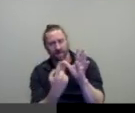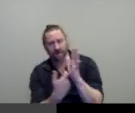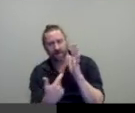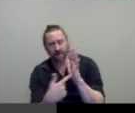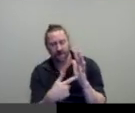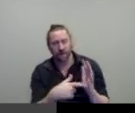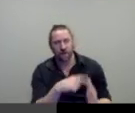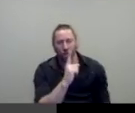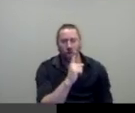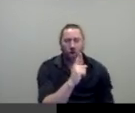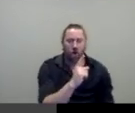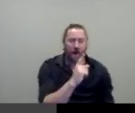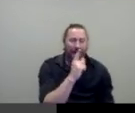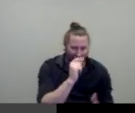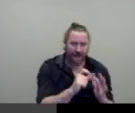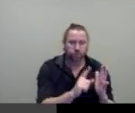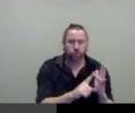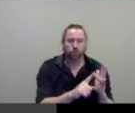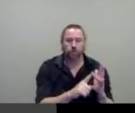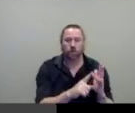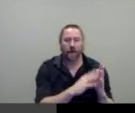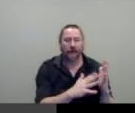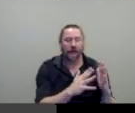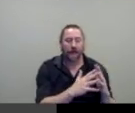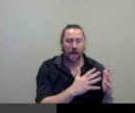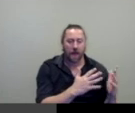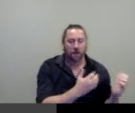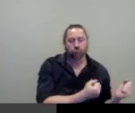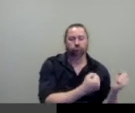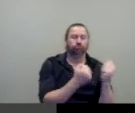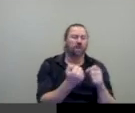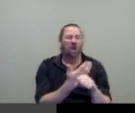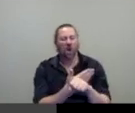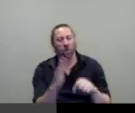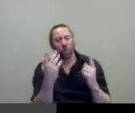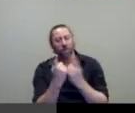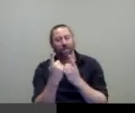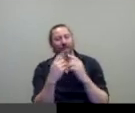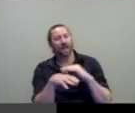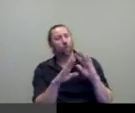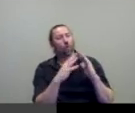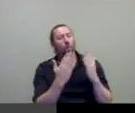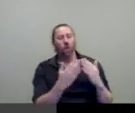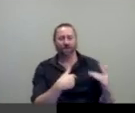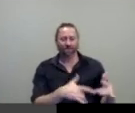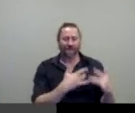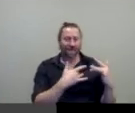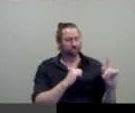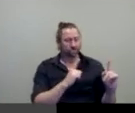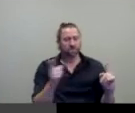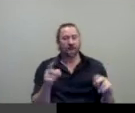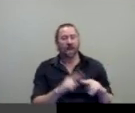can do how it brings things into the world and makes us feel but Farren is flipping this approach